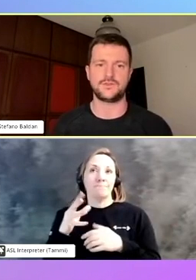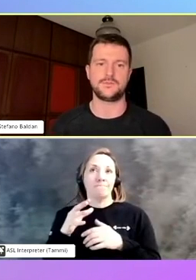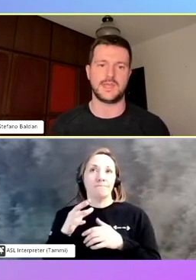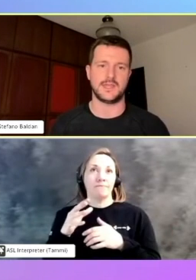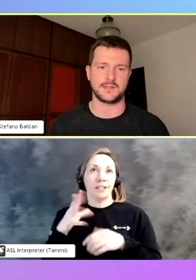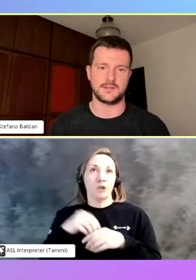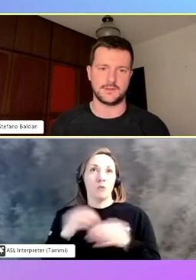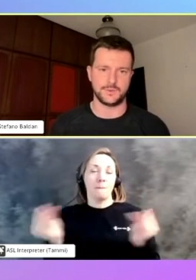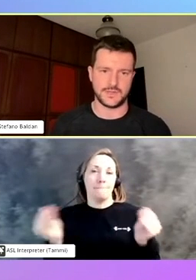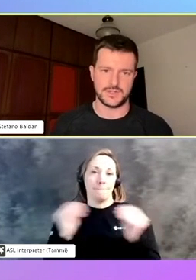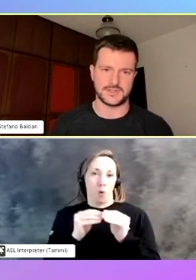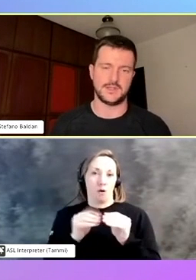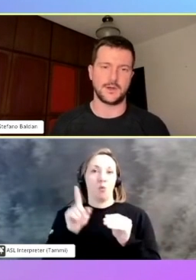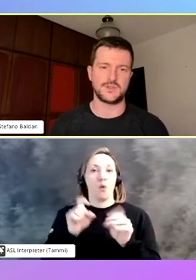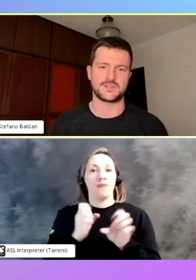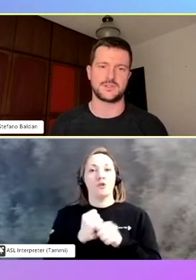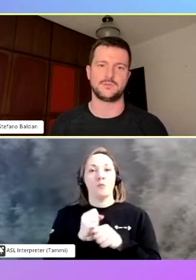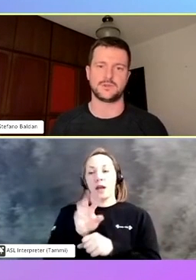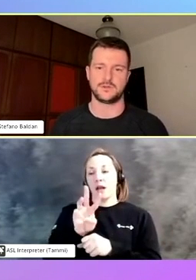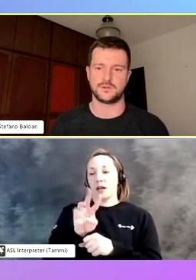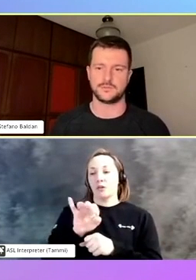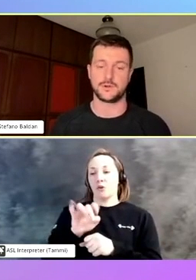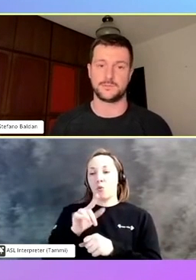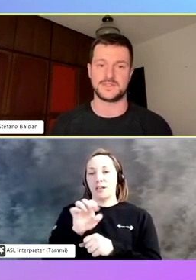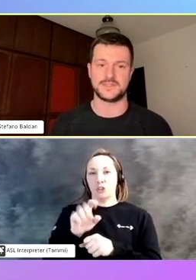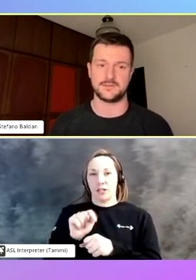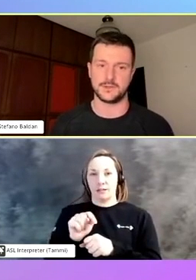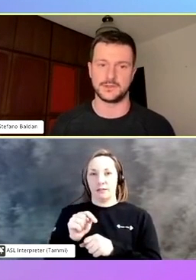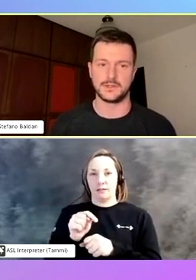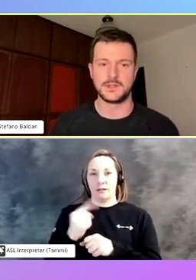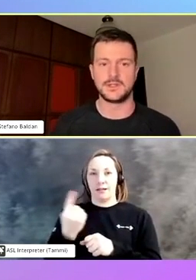and Mac OS are accessible. let's take an example is when